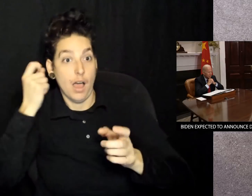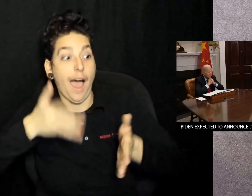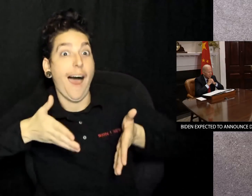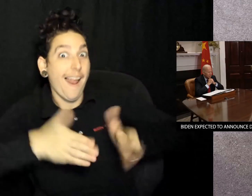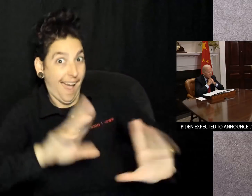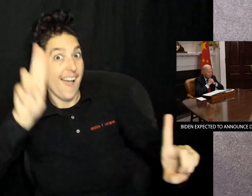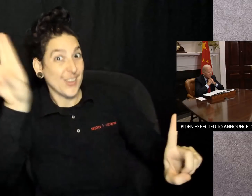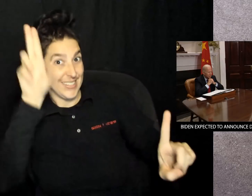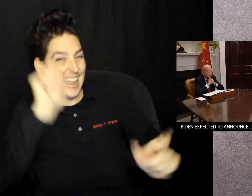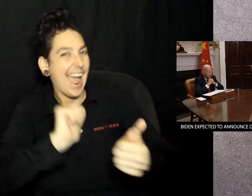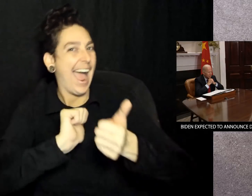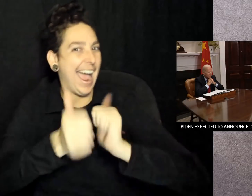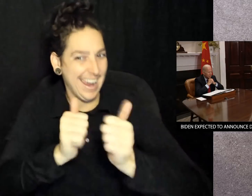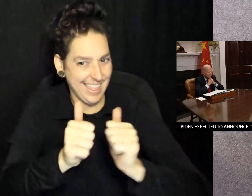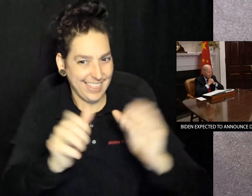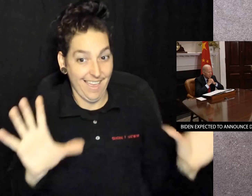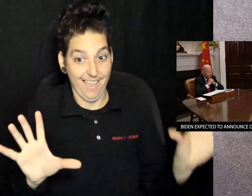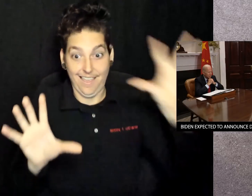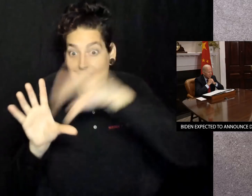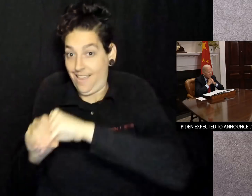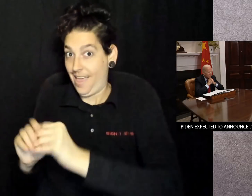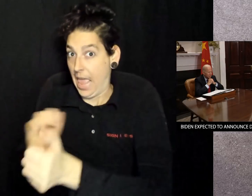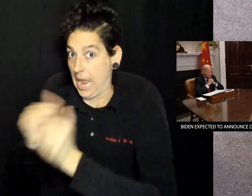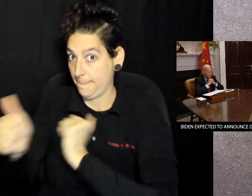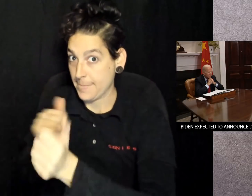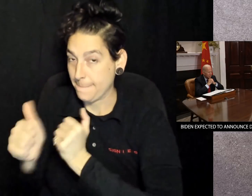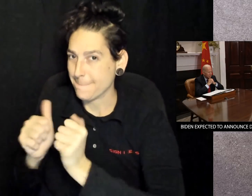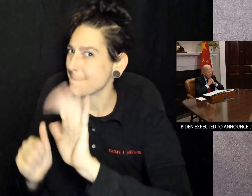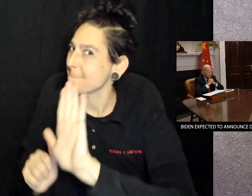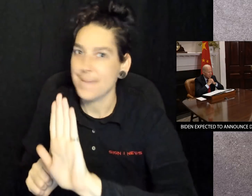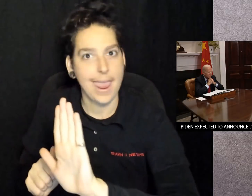the diplomatic boycott would still allow US athletes to compete